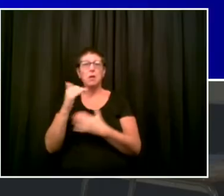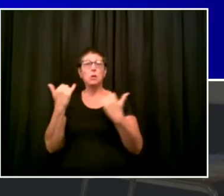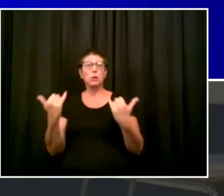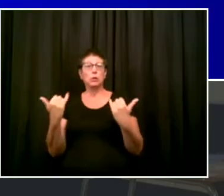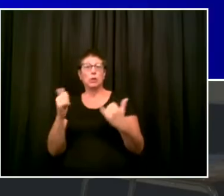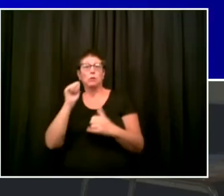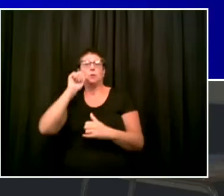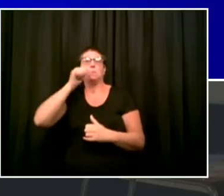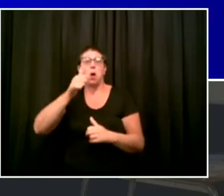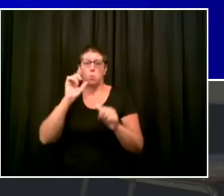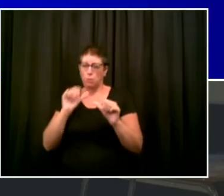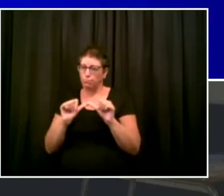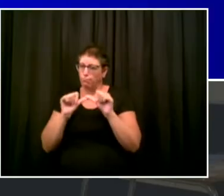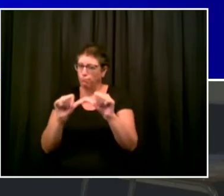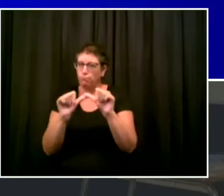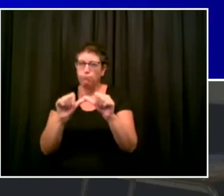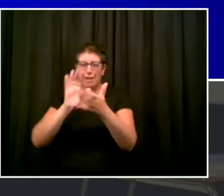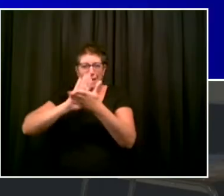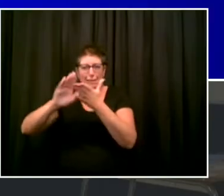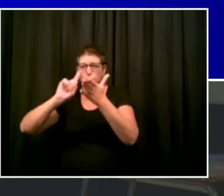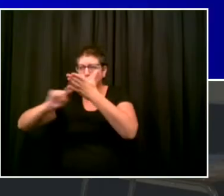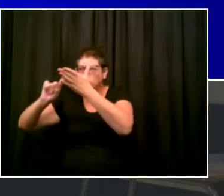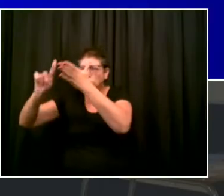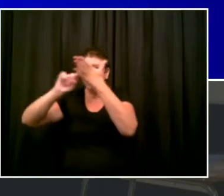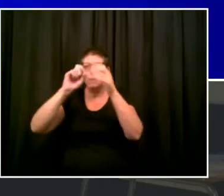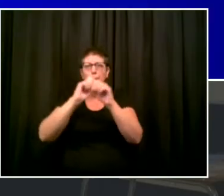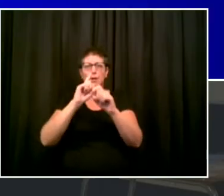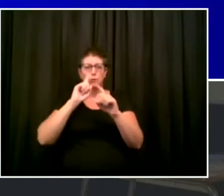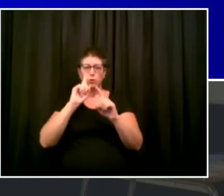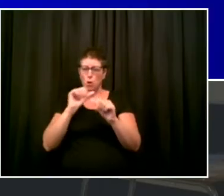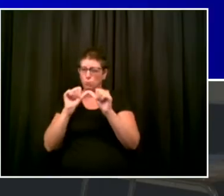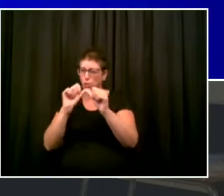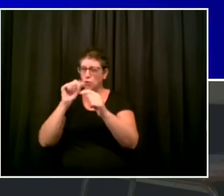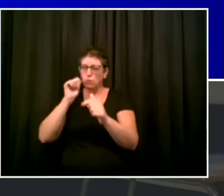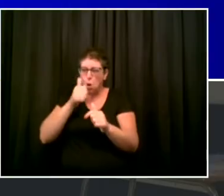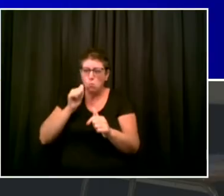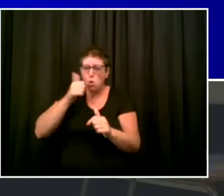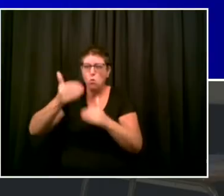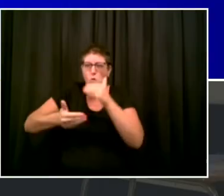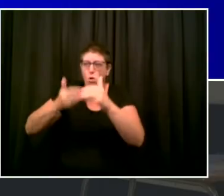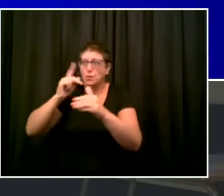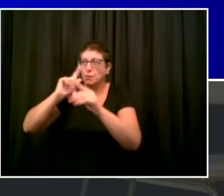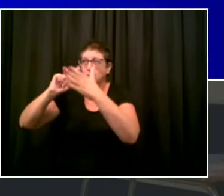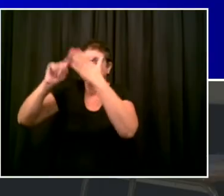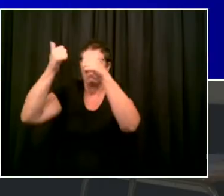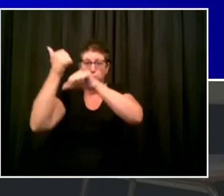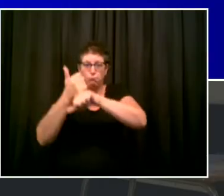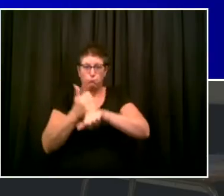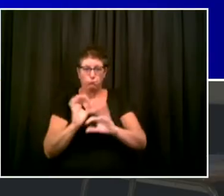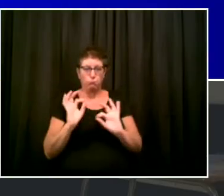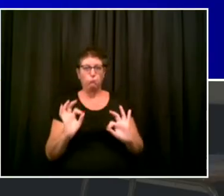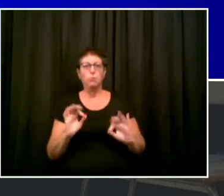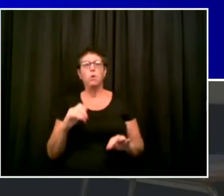INSPECTIONS TODAY AND TOMORROW. WE WILL BE PUBLISHING THE RESULTS OF THE